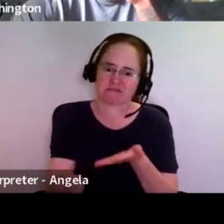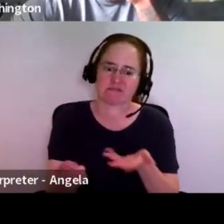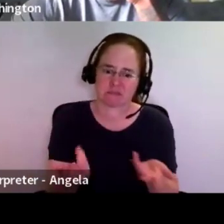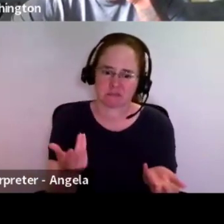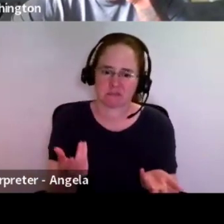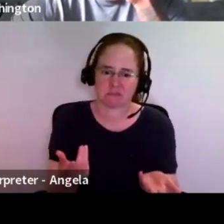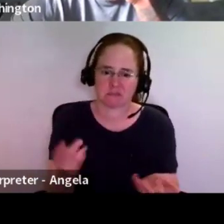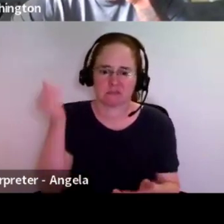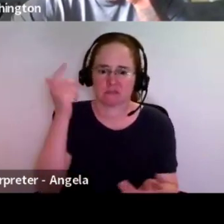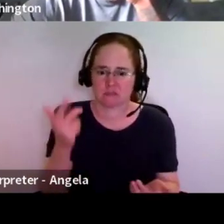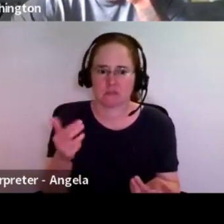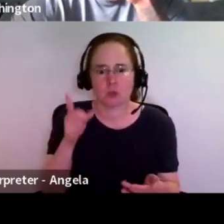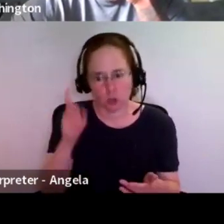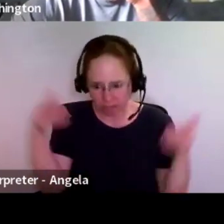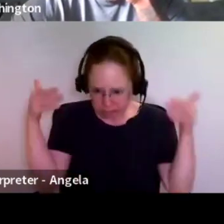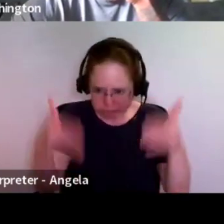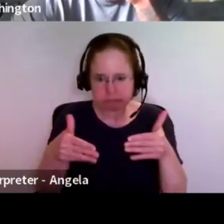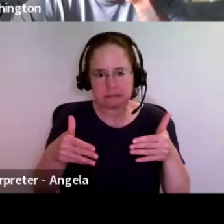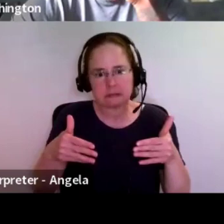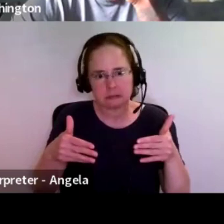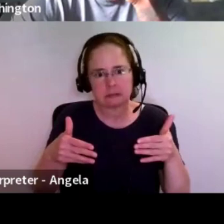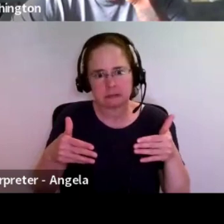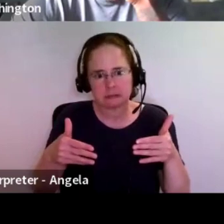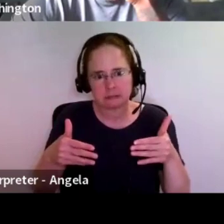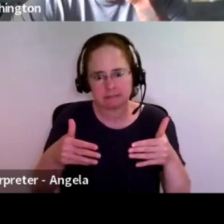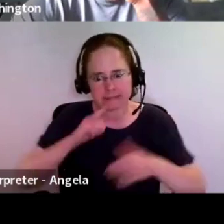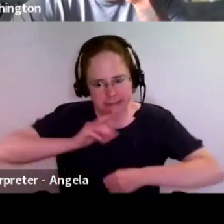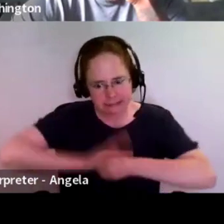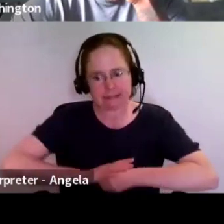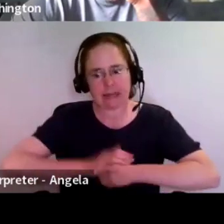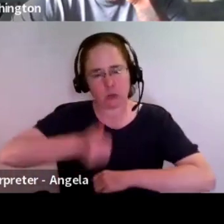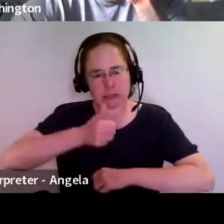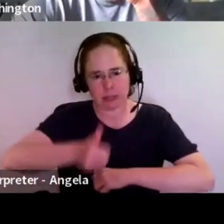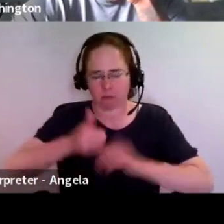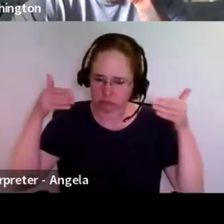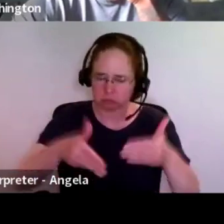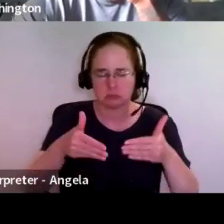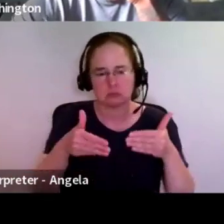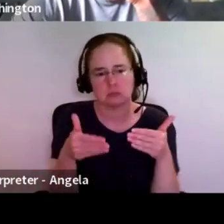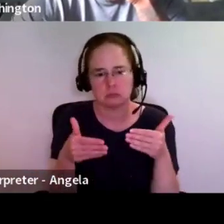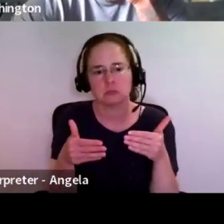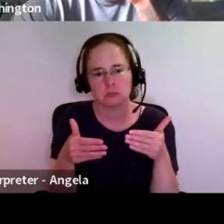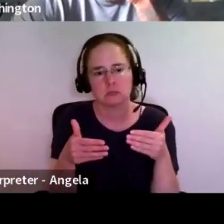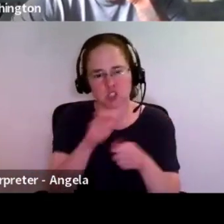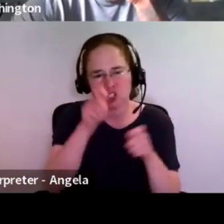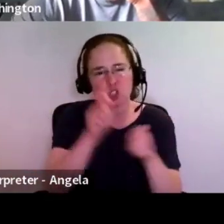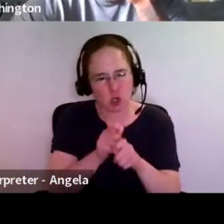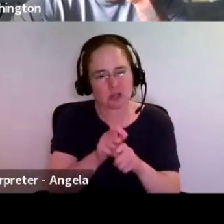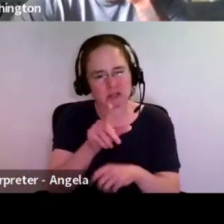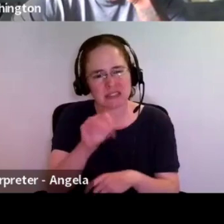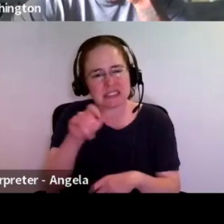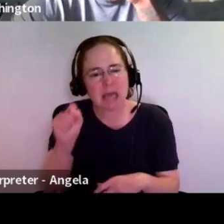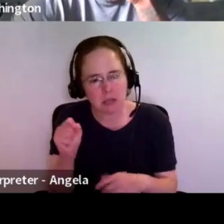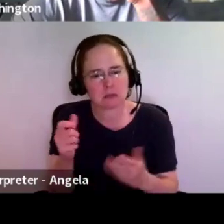to like work on dedicating yourself to certain tasks. But I